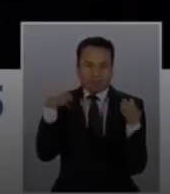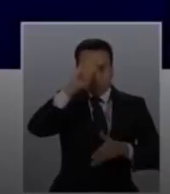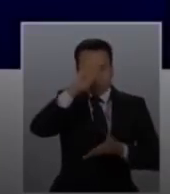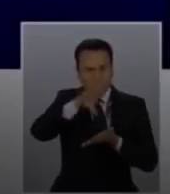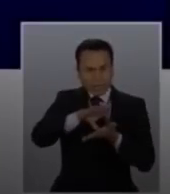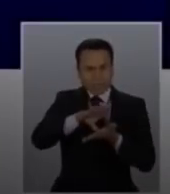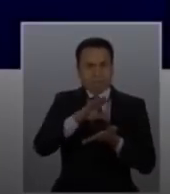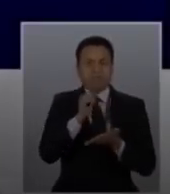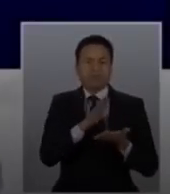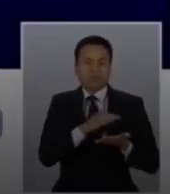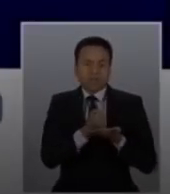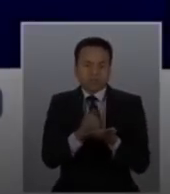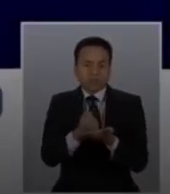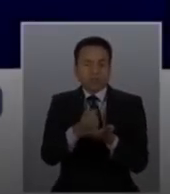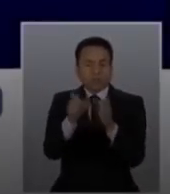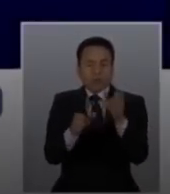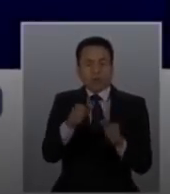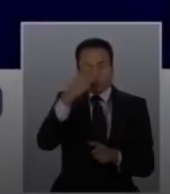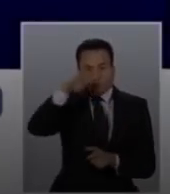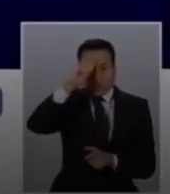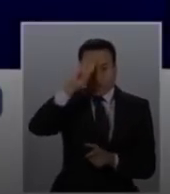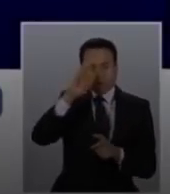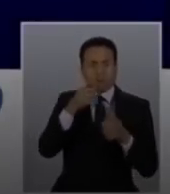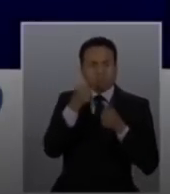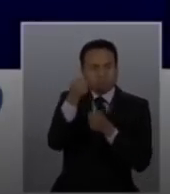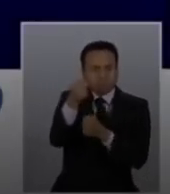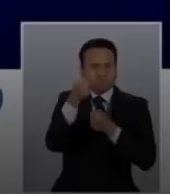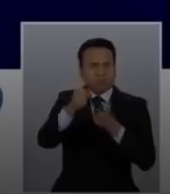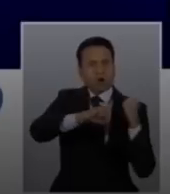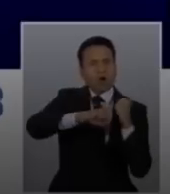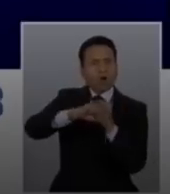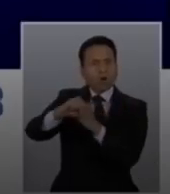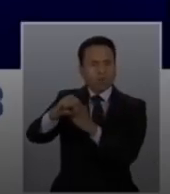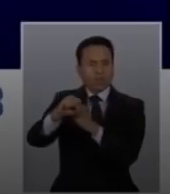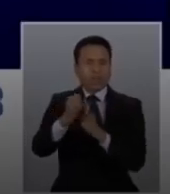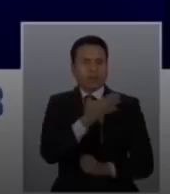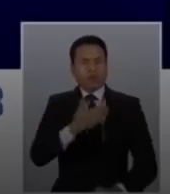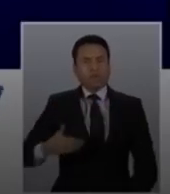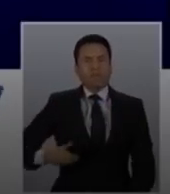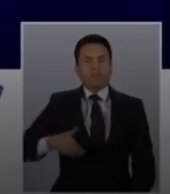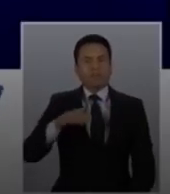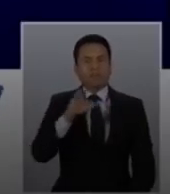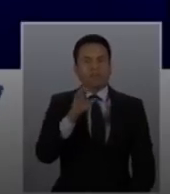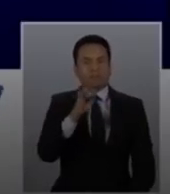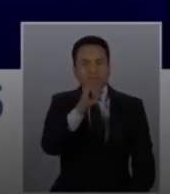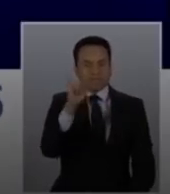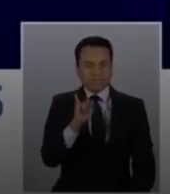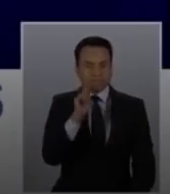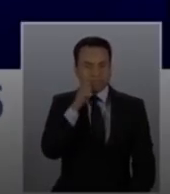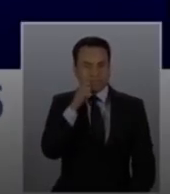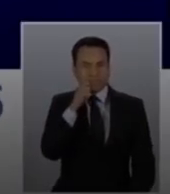I express my solidarity with the Cuban people who today are demonstrating against the government of Díaz Canel, without any ambiguity.